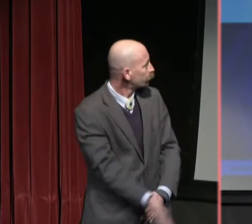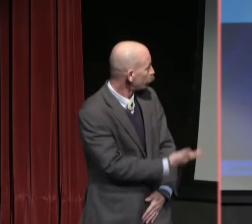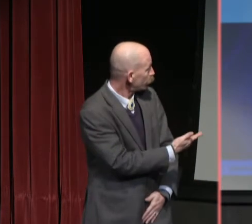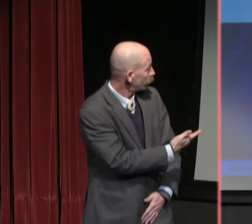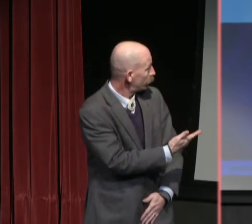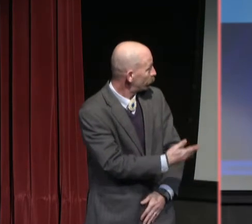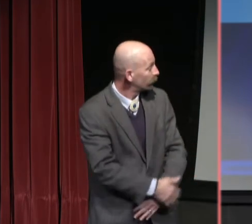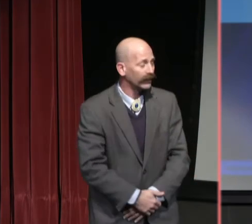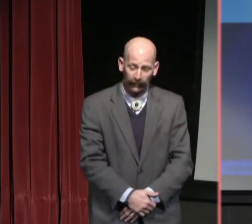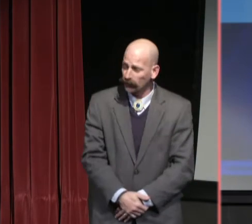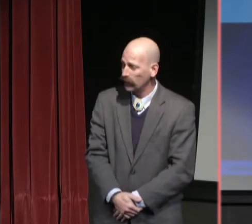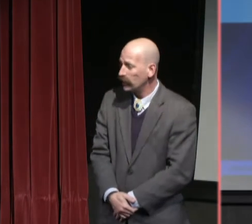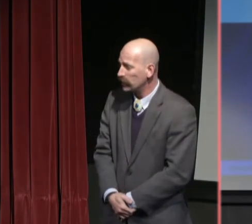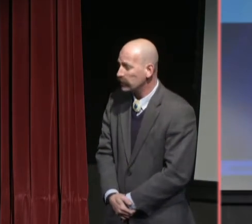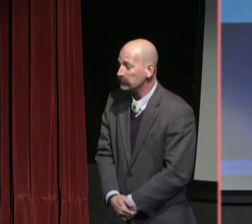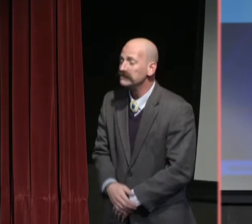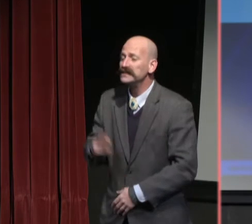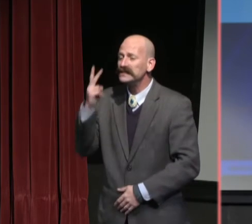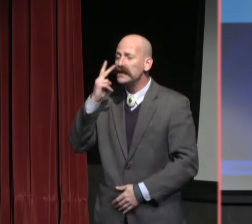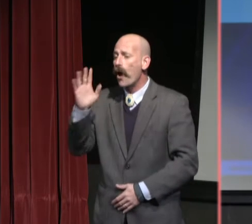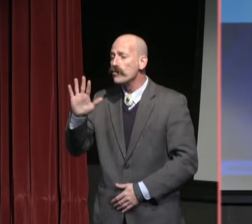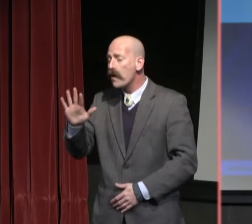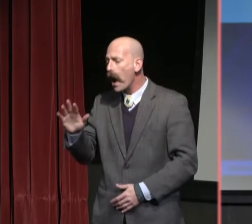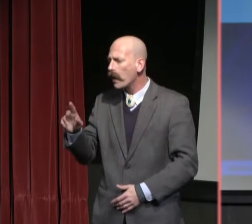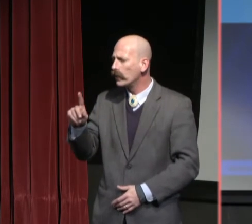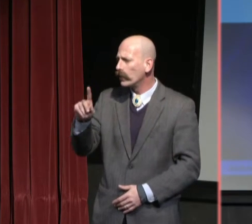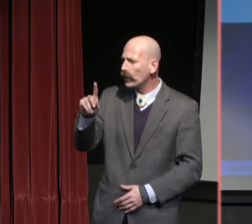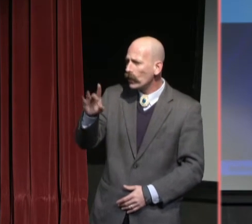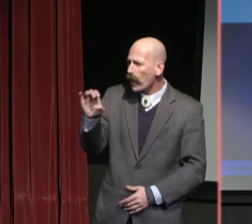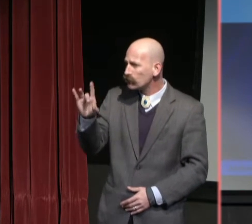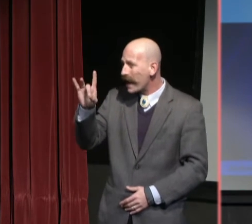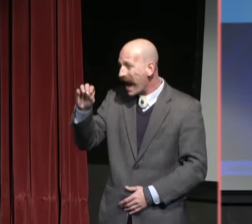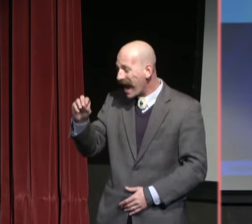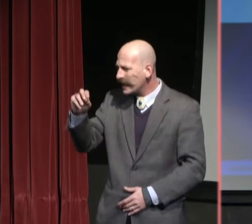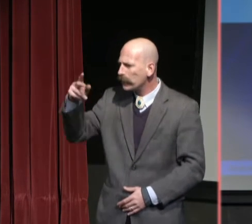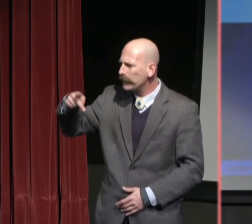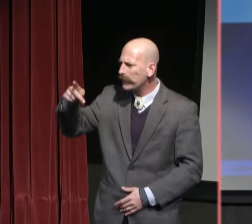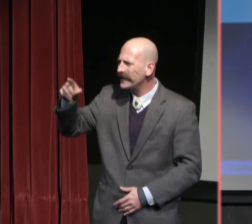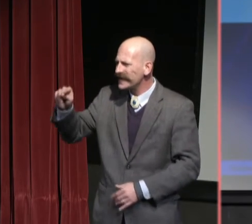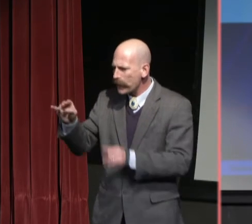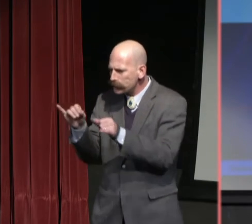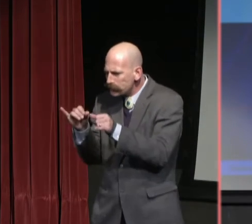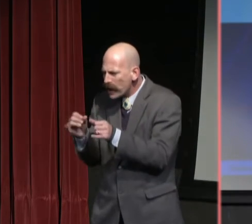that it varied between about 180 ppm and 280 ppm.